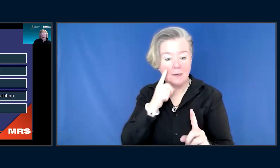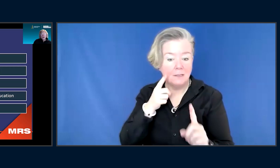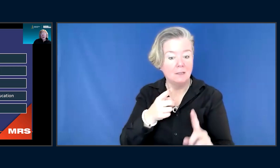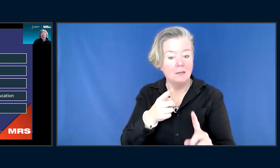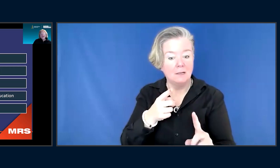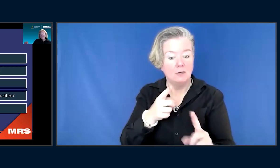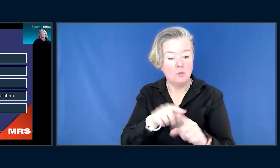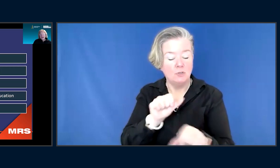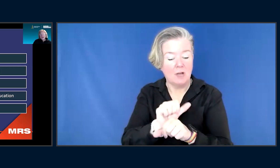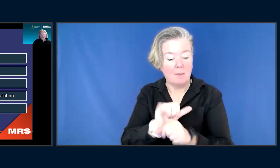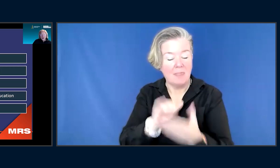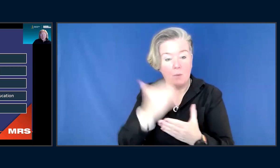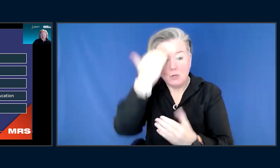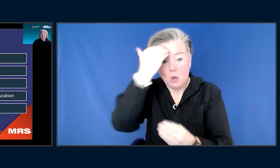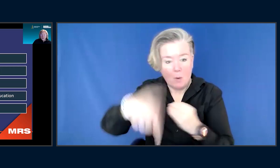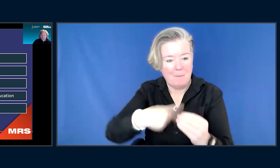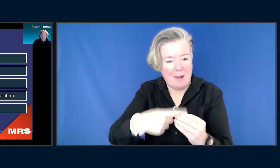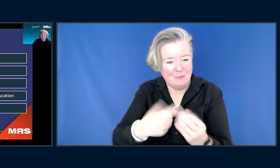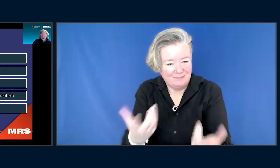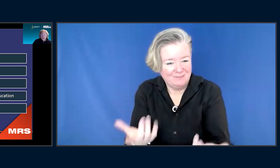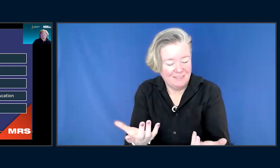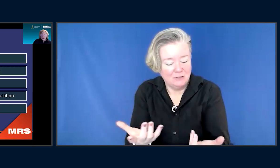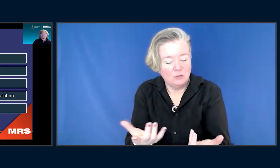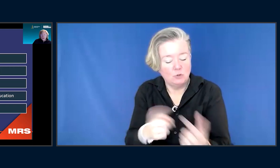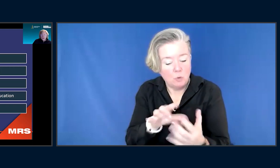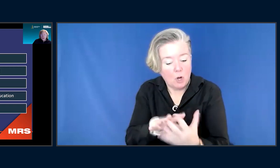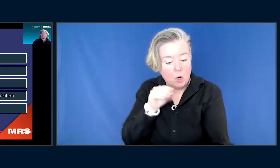aspire to jobs we know about, expanding what we know about